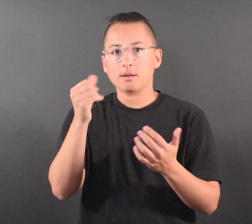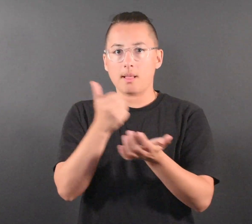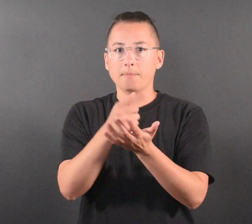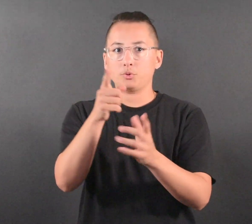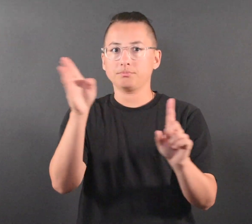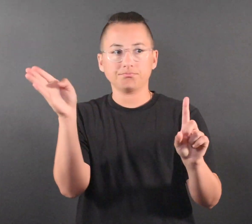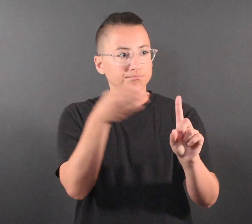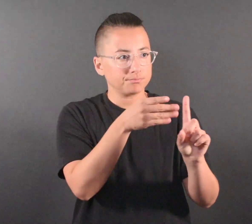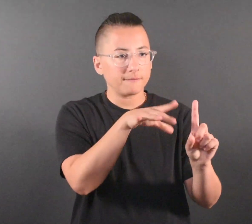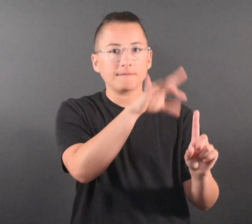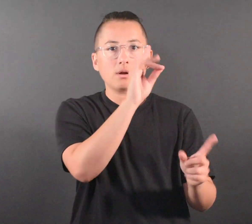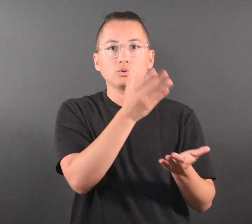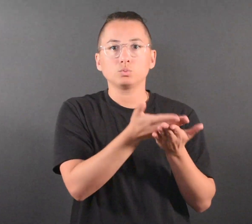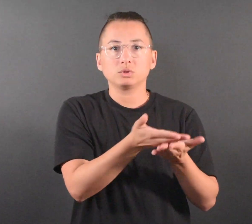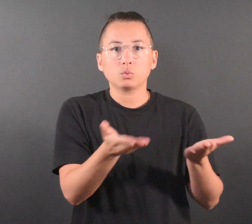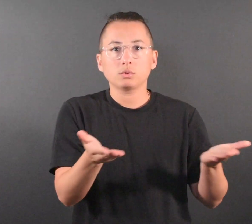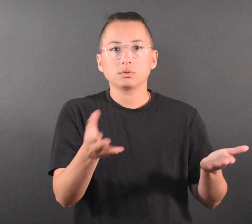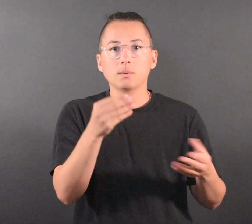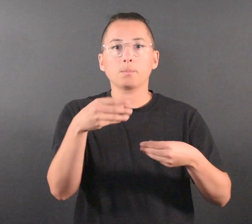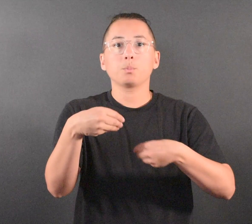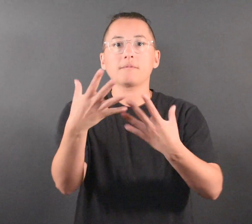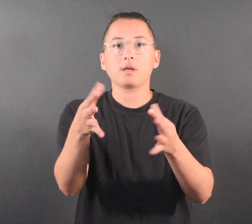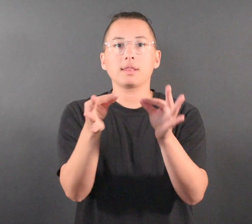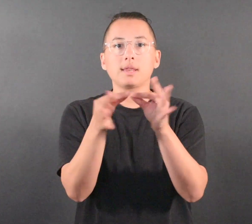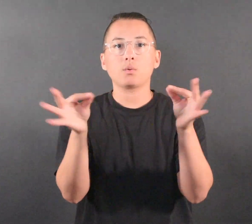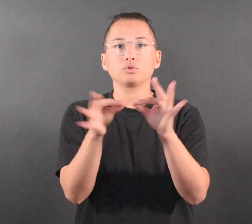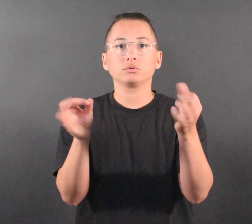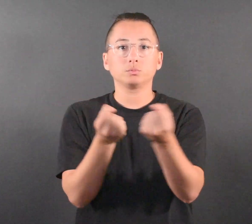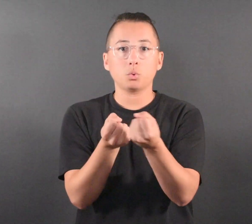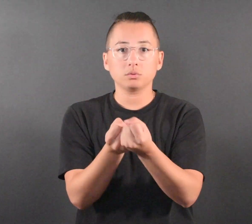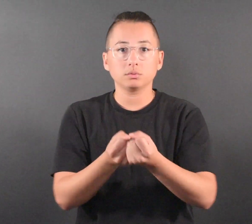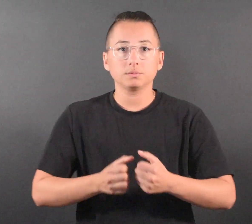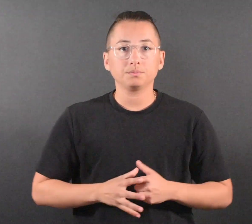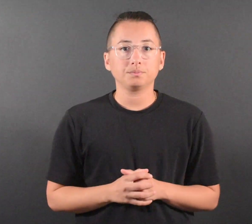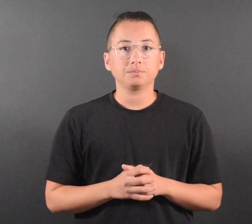direct you to resources, and provide language assistance.